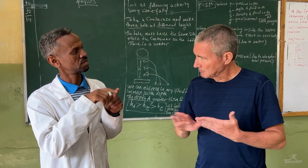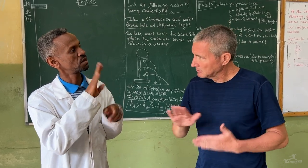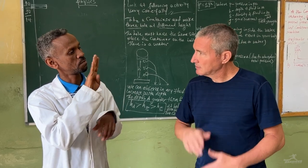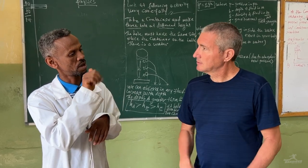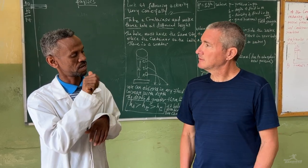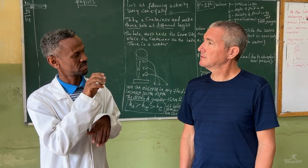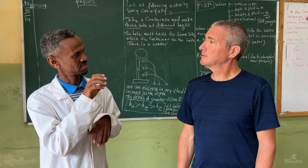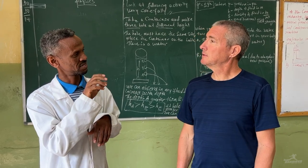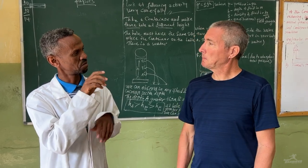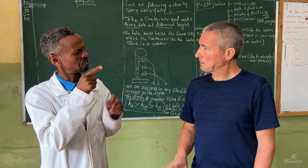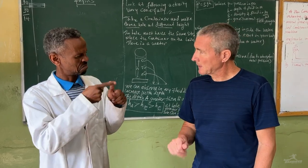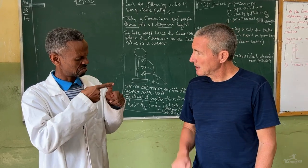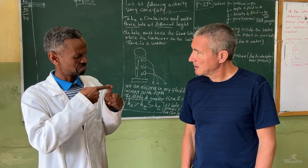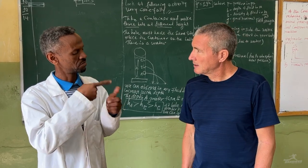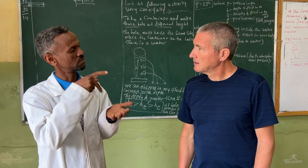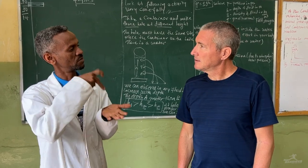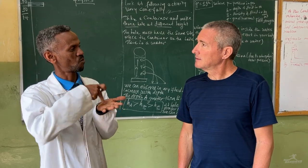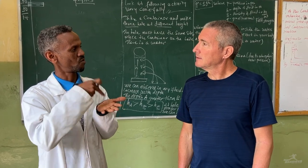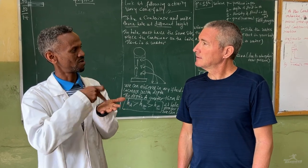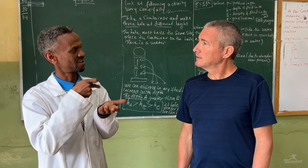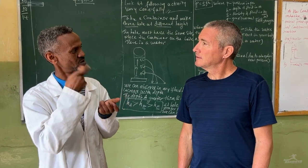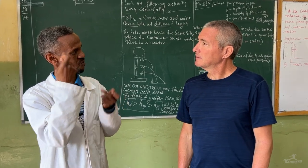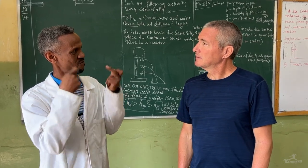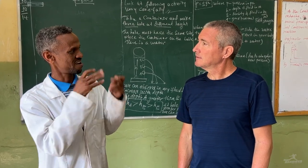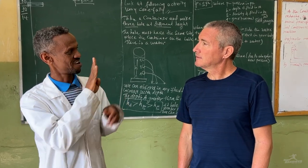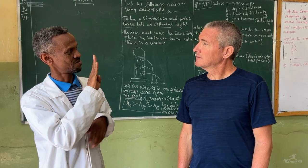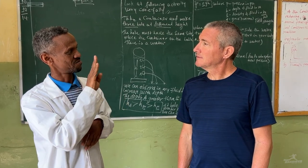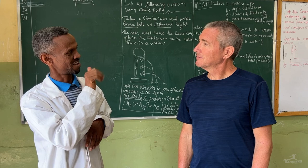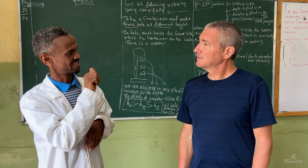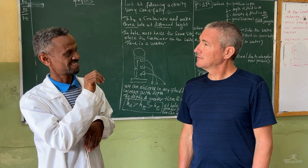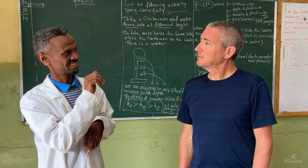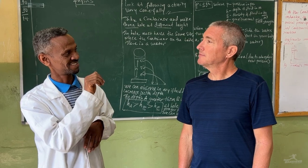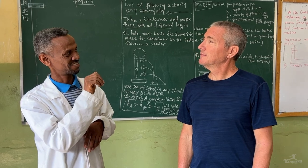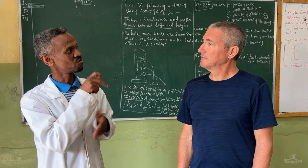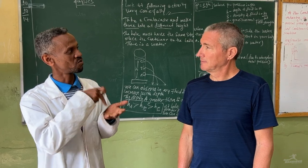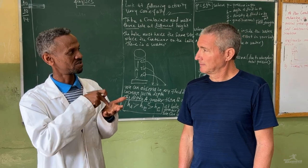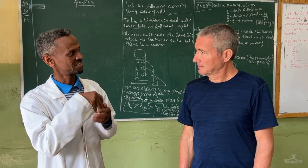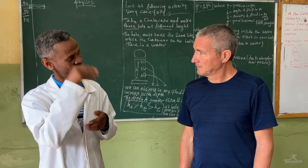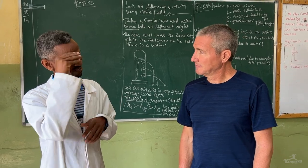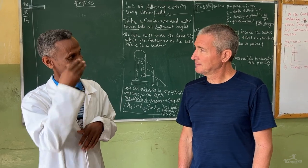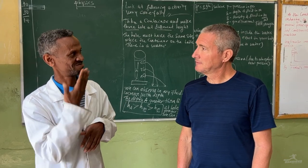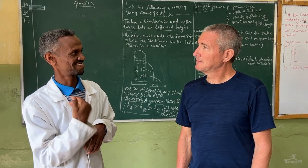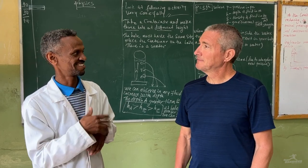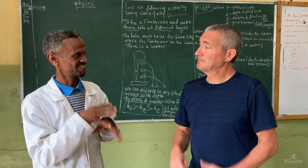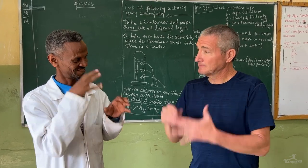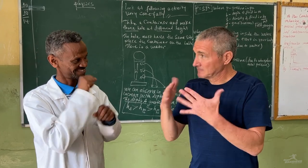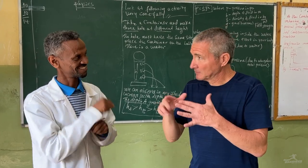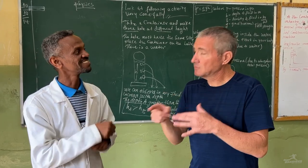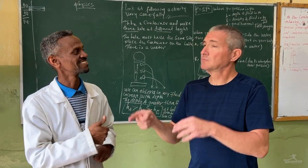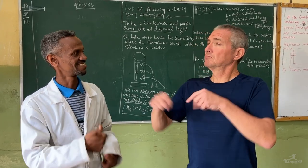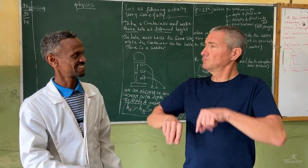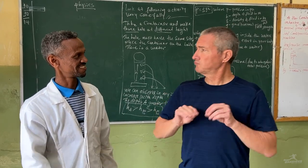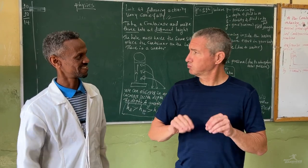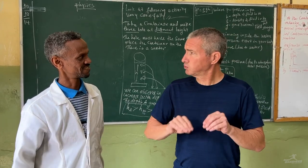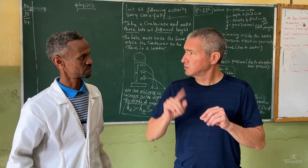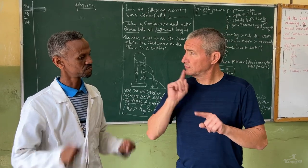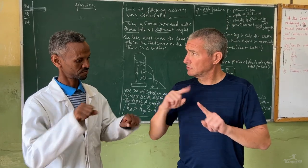I got a Bachelor’s and graduated from Addis Ababa University. So you came here to teach after that?